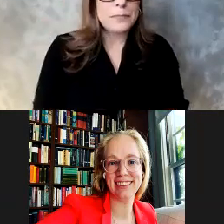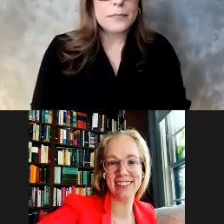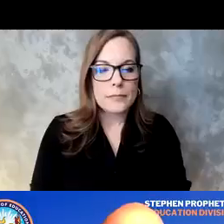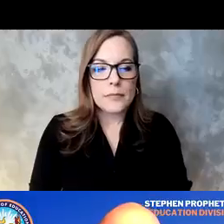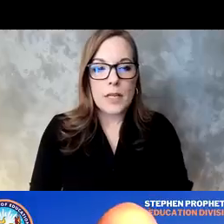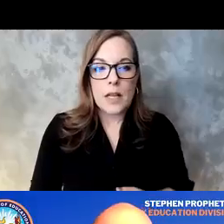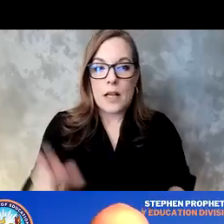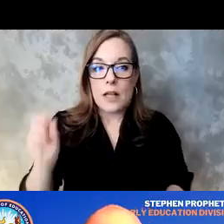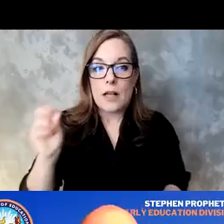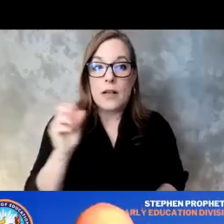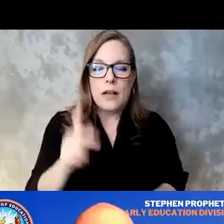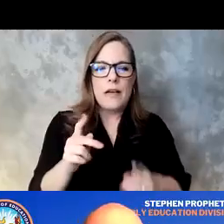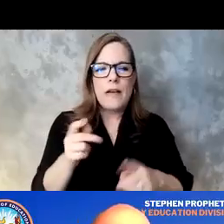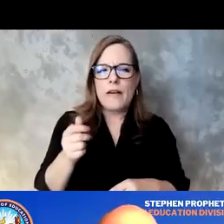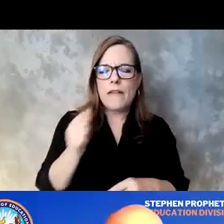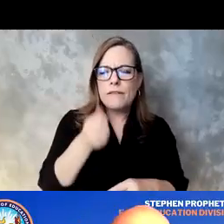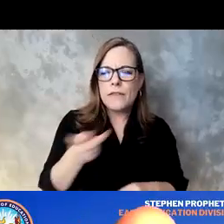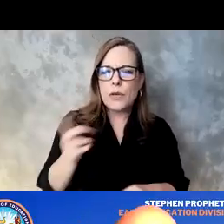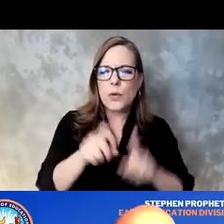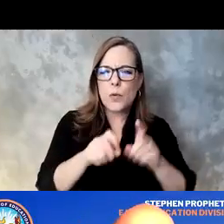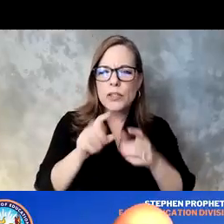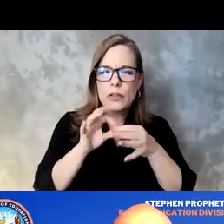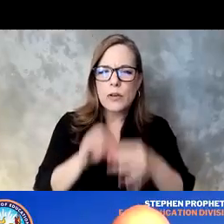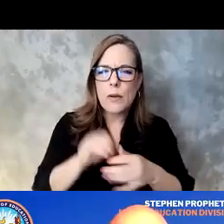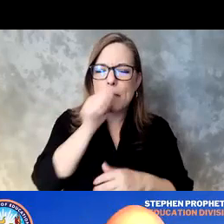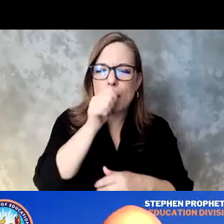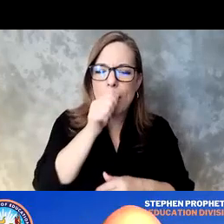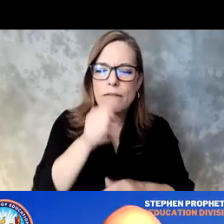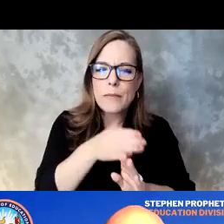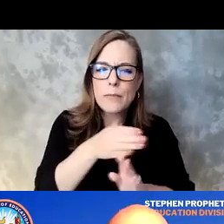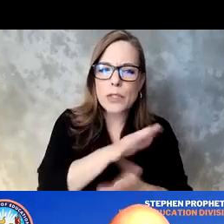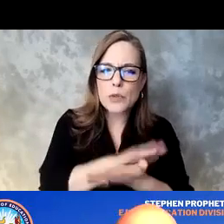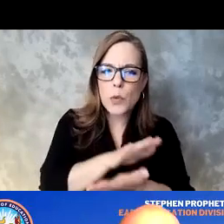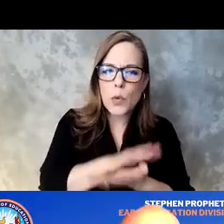There's a few questions in here around you know private preschools private programs and